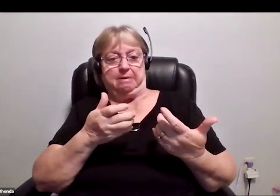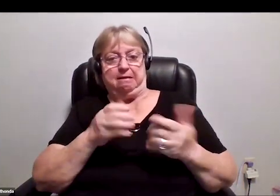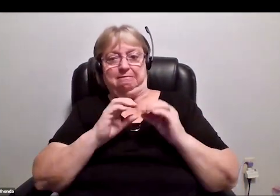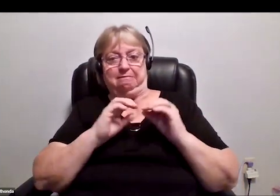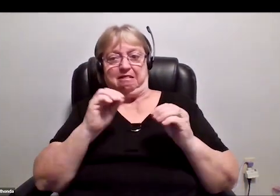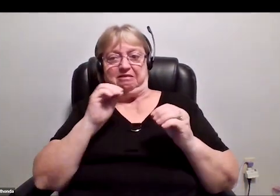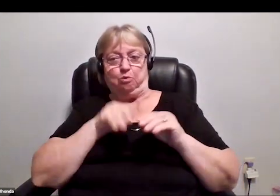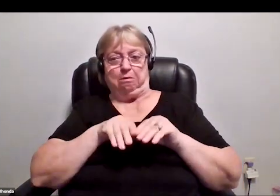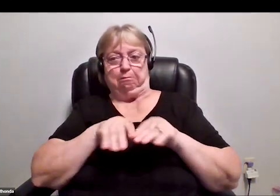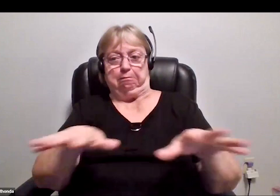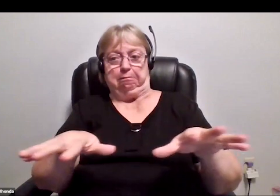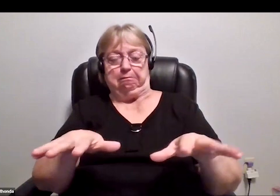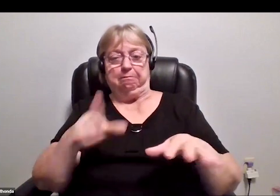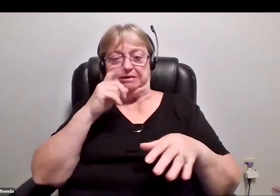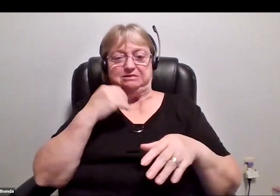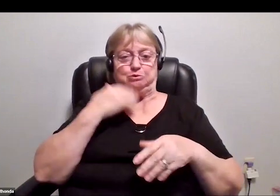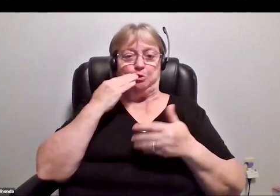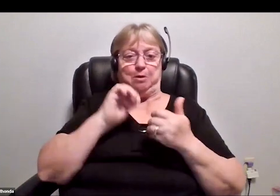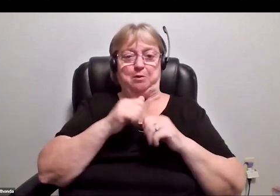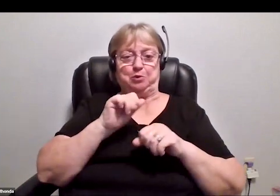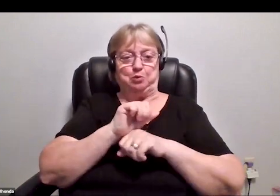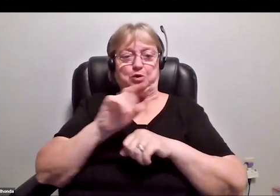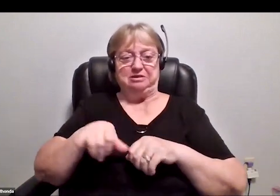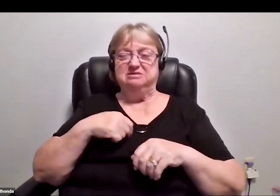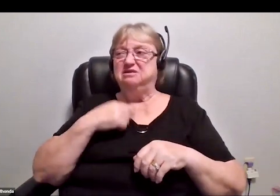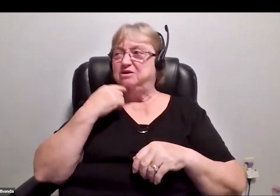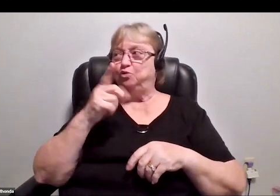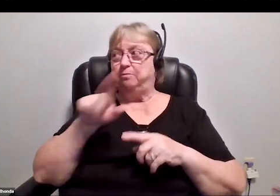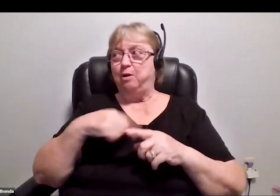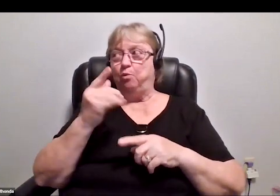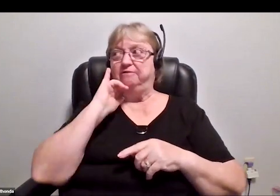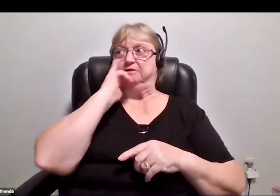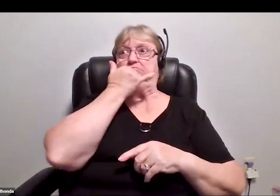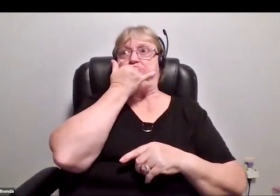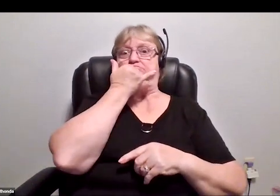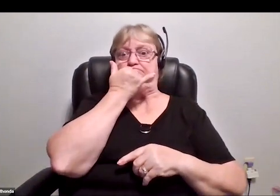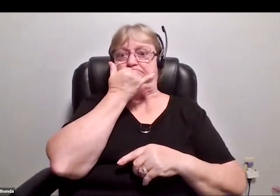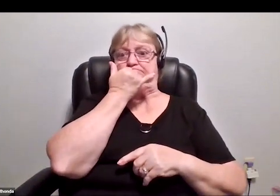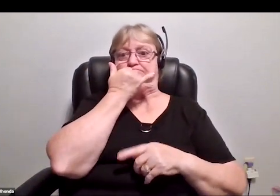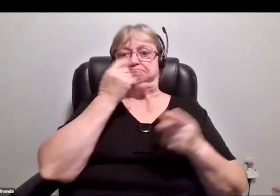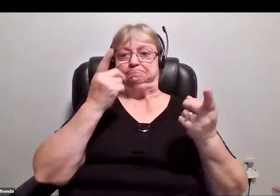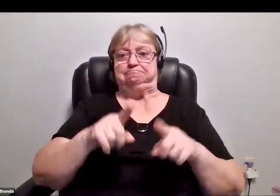because I know how to work this." I told her about one of the disasters with one of the shuttles